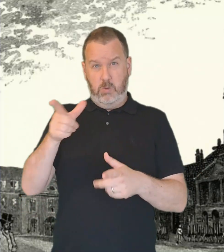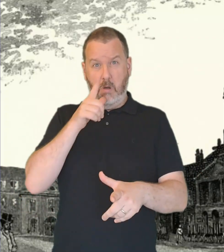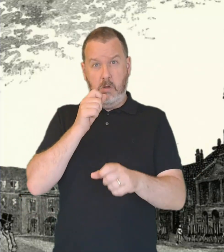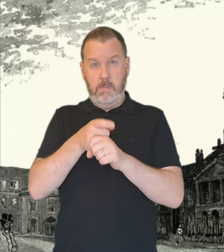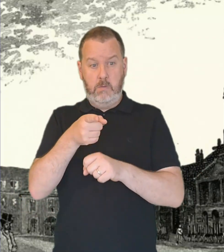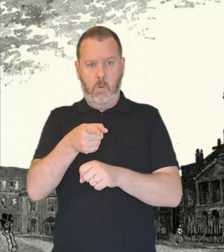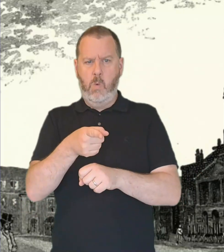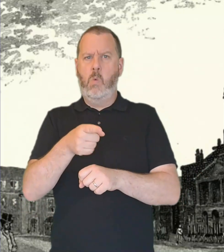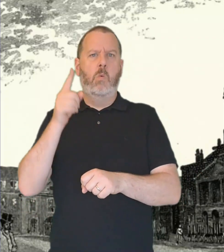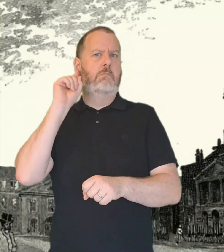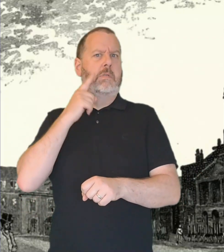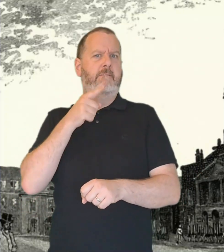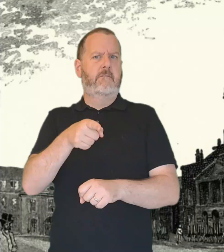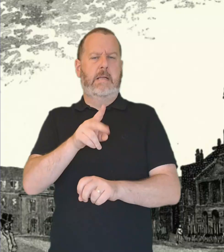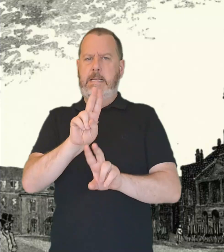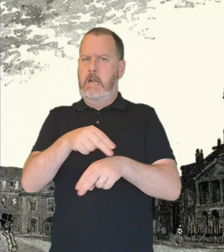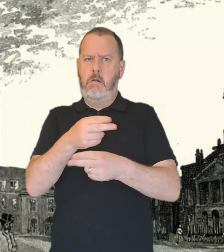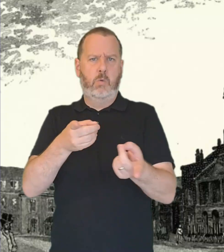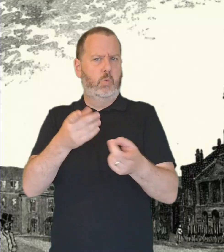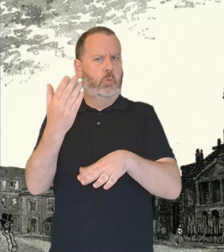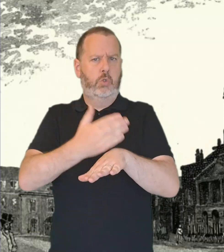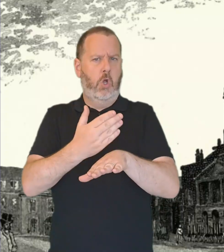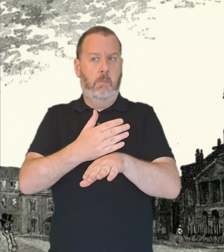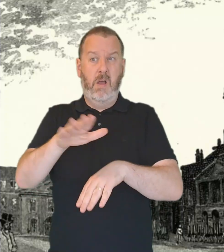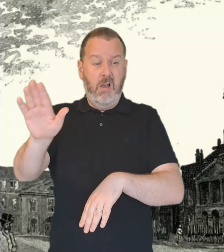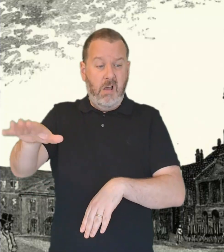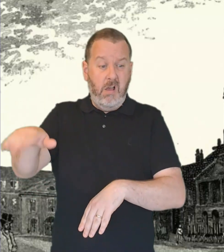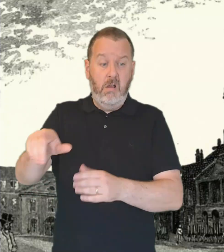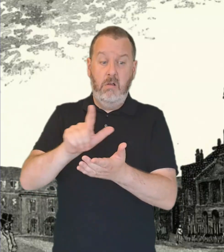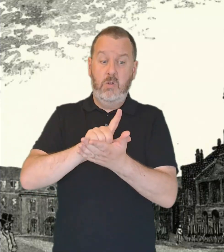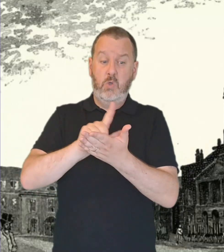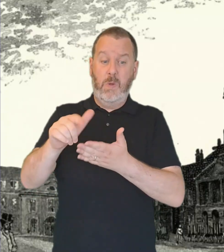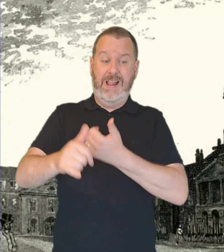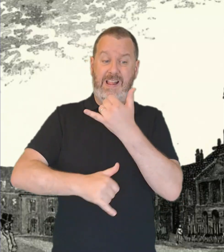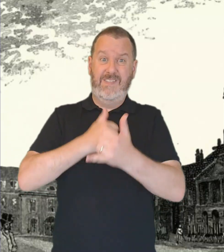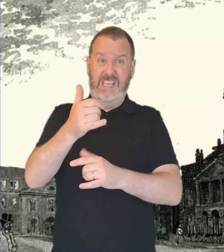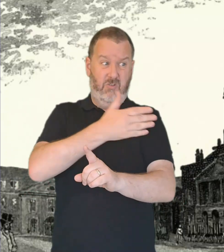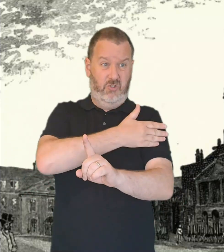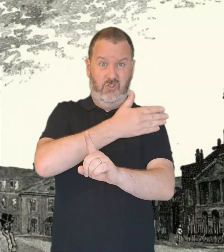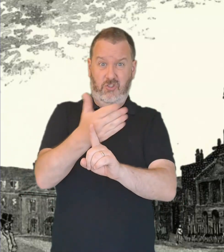Why then, he wondered, was there any reason to raise the issue of John being Deaf,